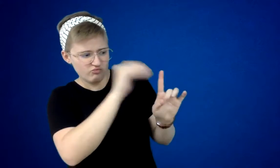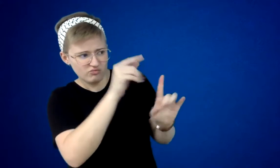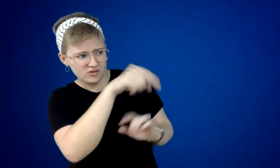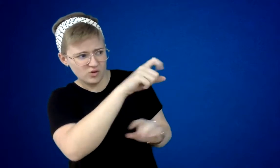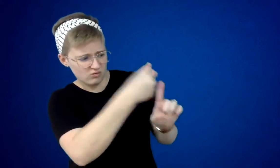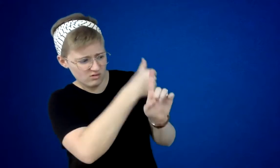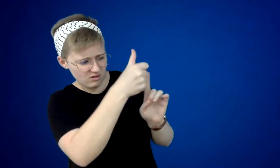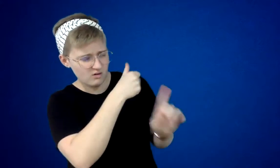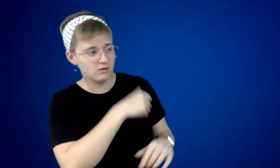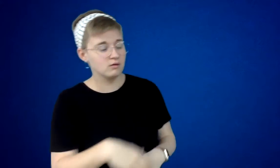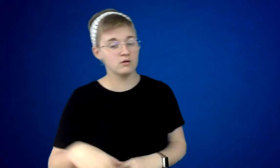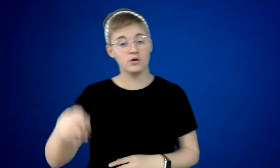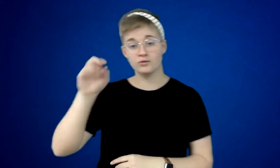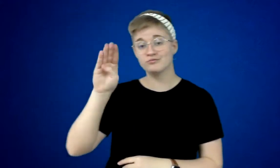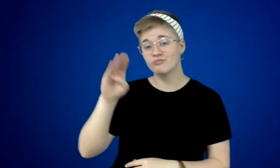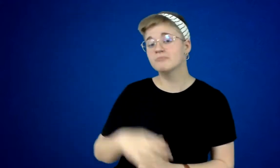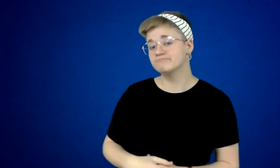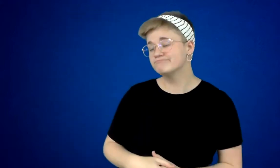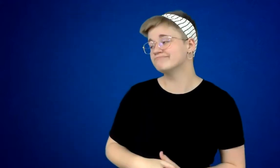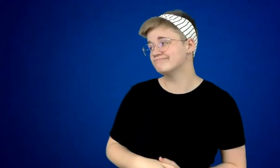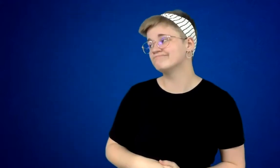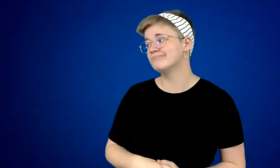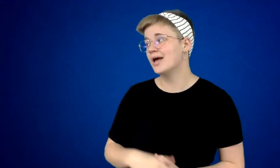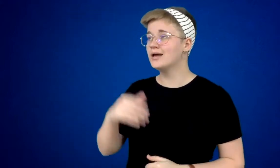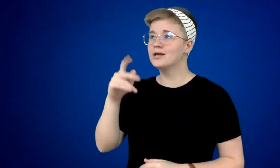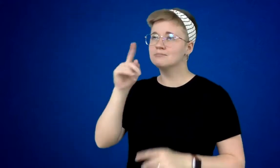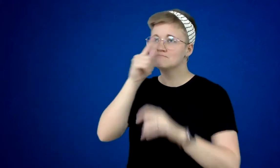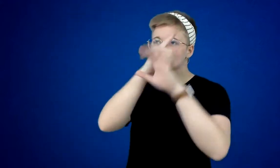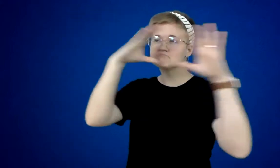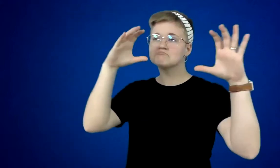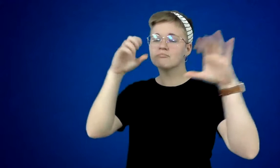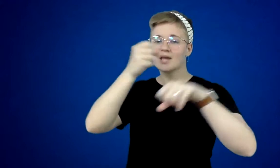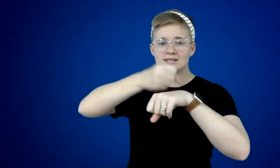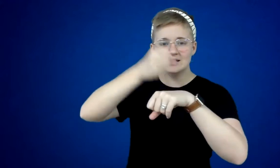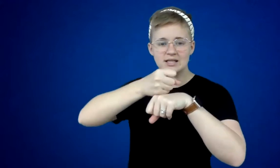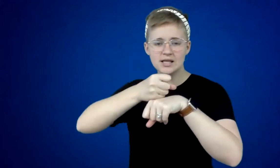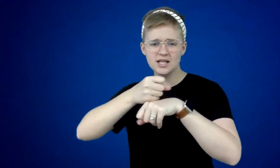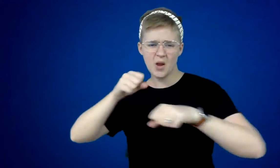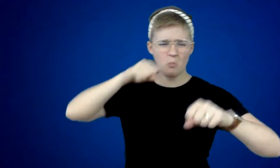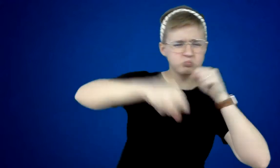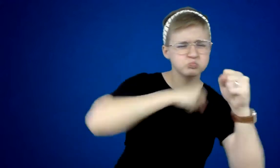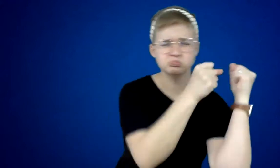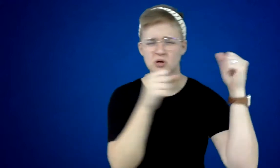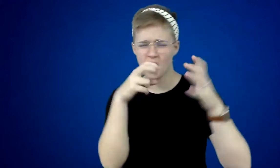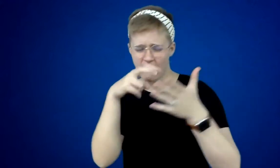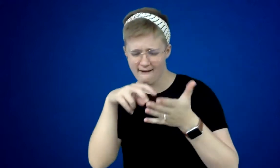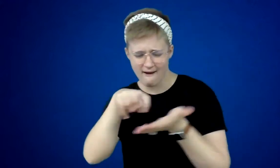Rob nodded. He saw Sistine twirling and punching and kicking, and the vision made him smile.